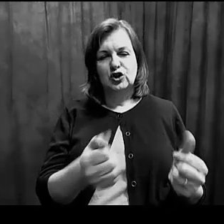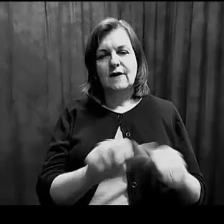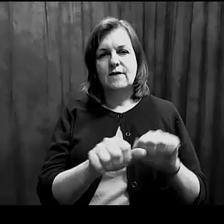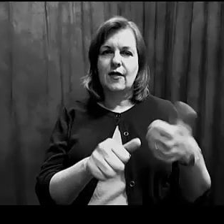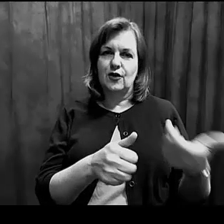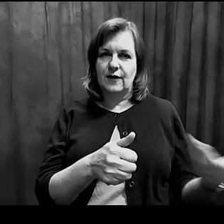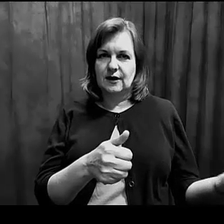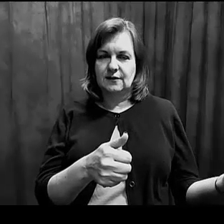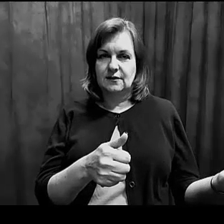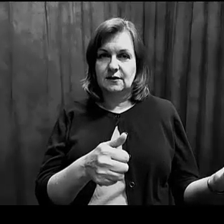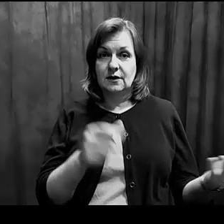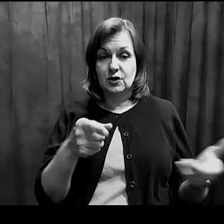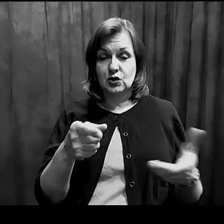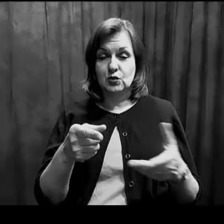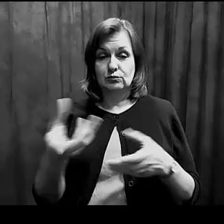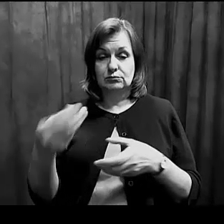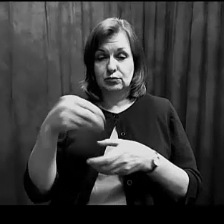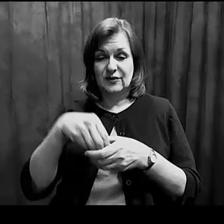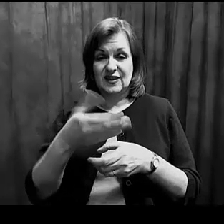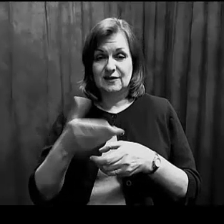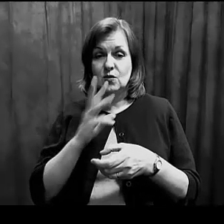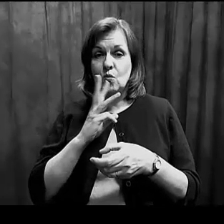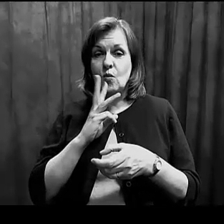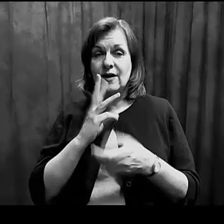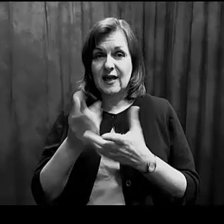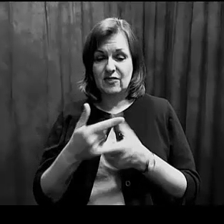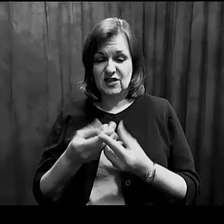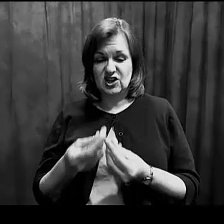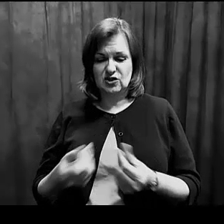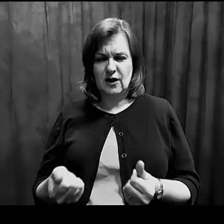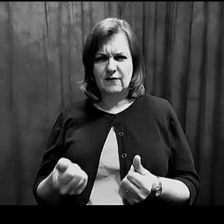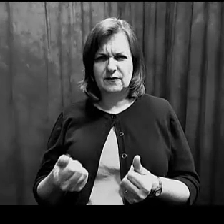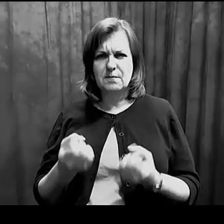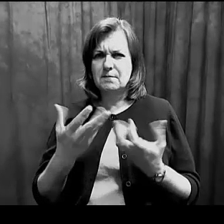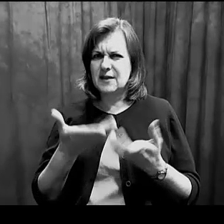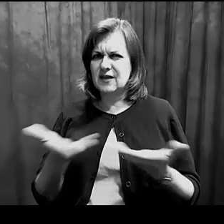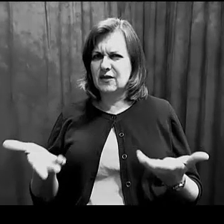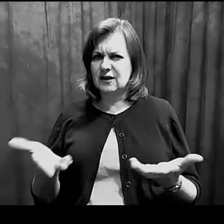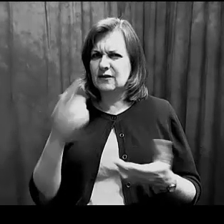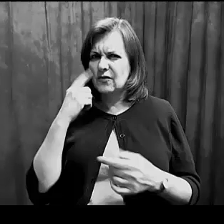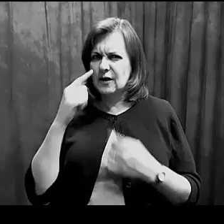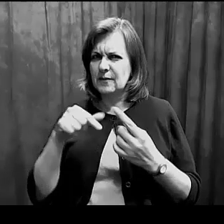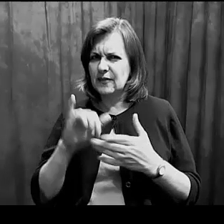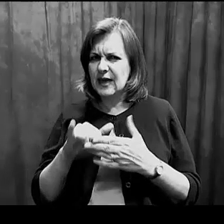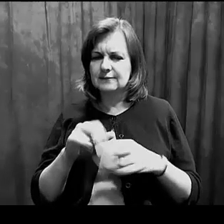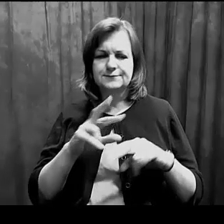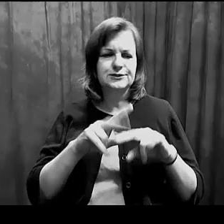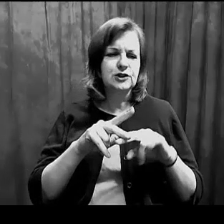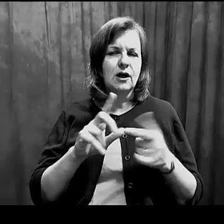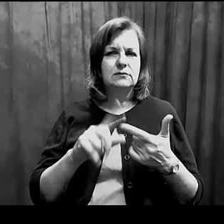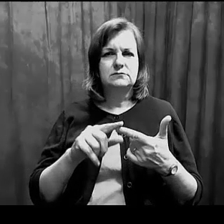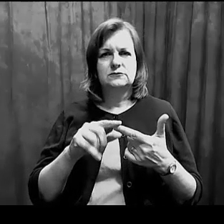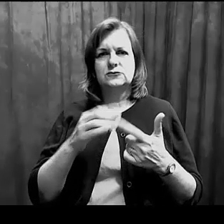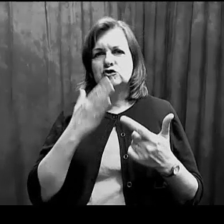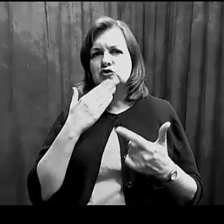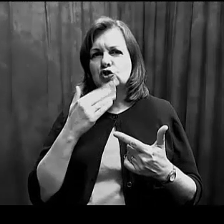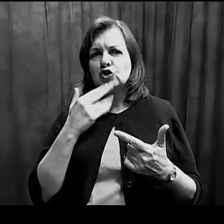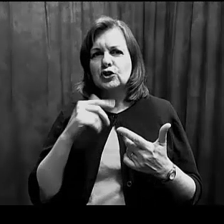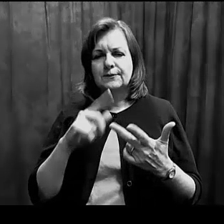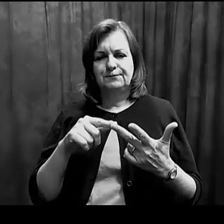actually wants to dissolve things you dissolve a lot of things in water don't you? think about it